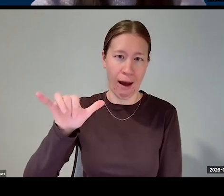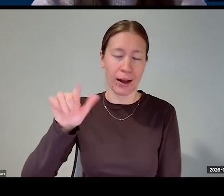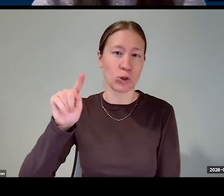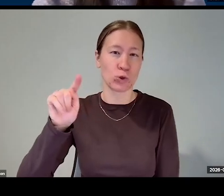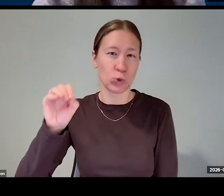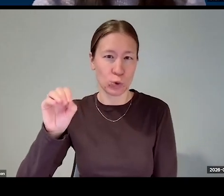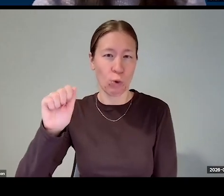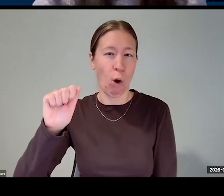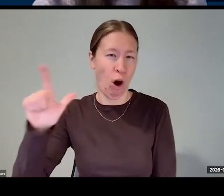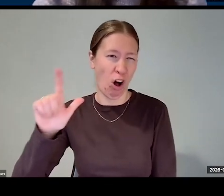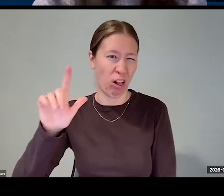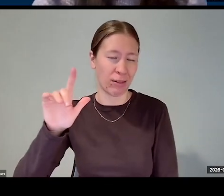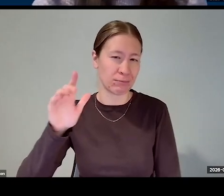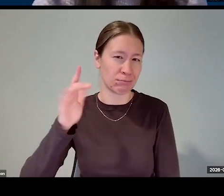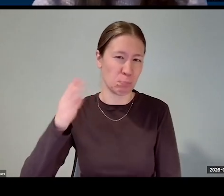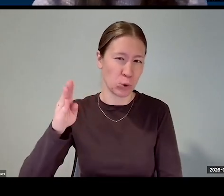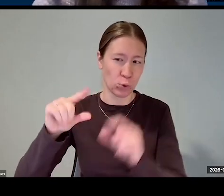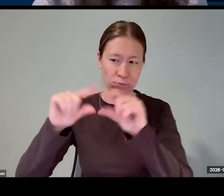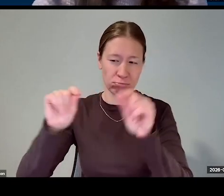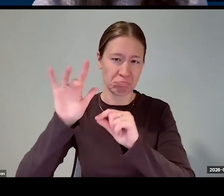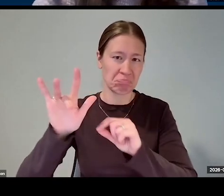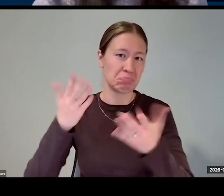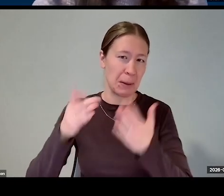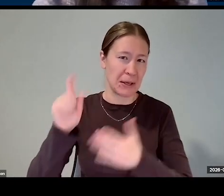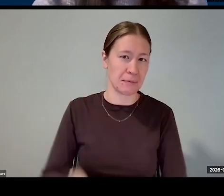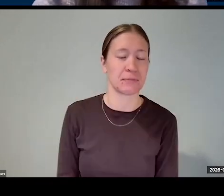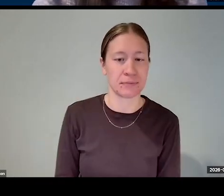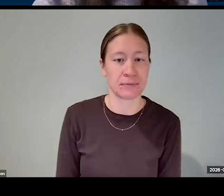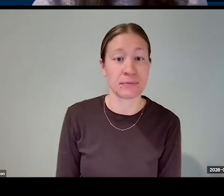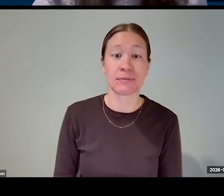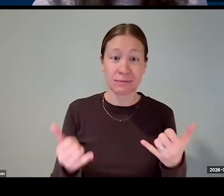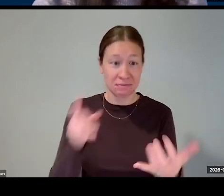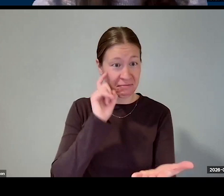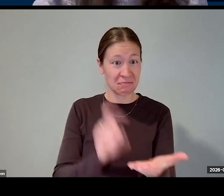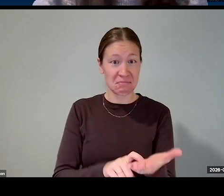and all of my slides using this layout now have white text, so that's perfect.